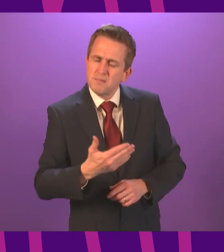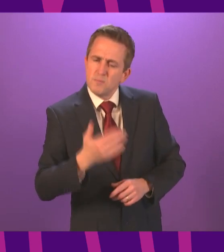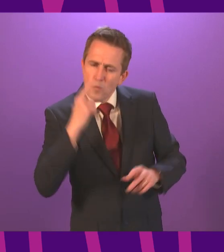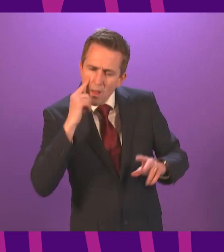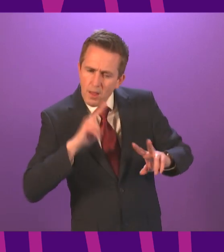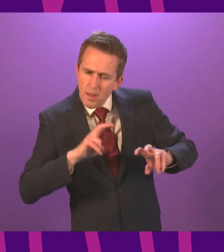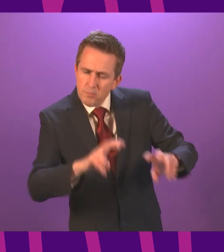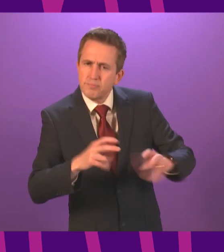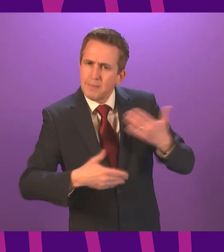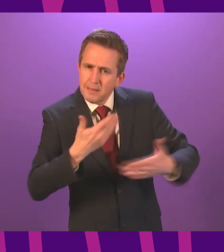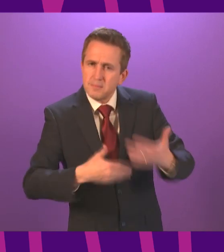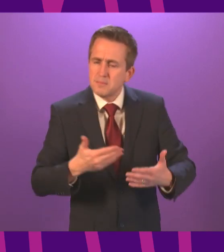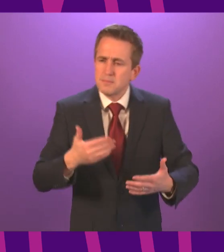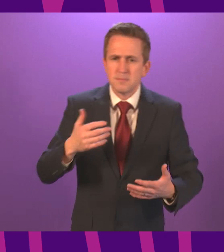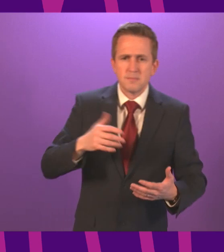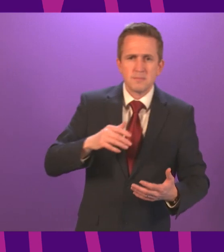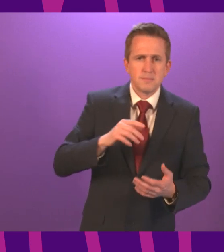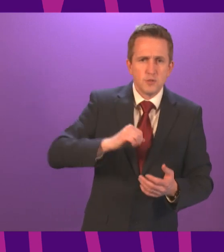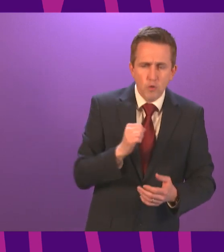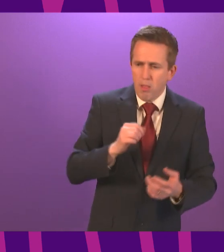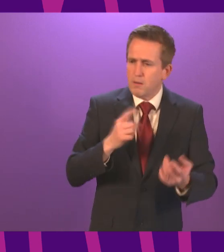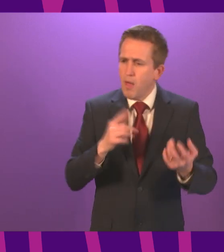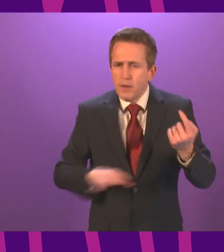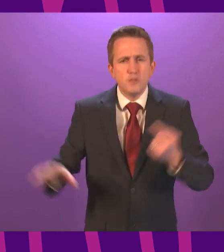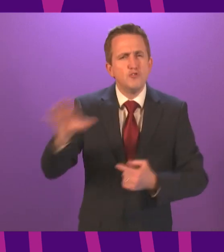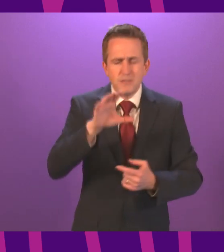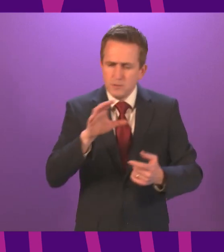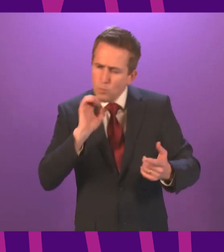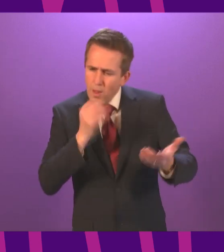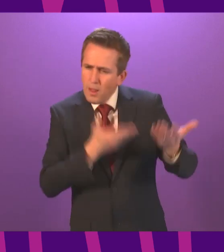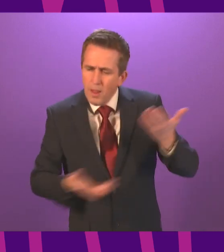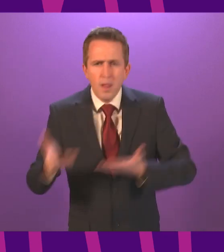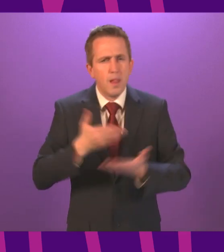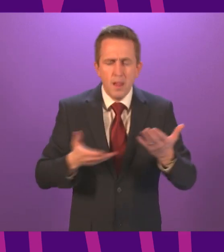I have sought to do all along, I am trying to be pretty straight with people about what